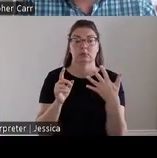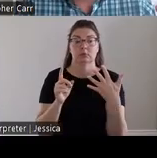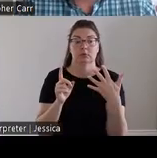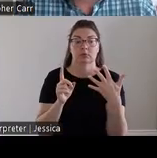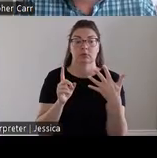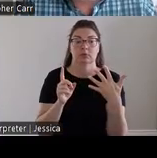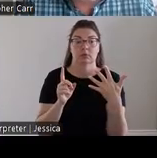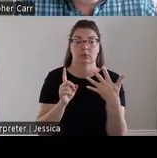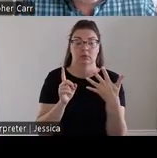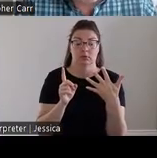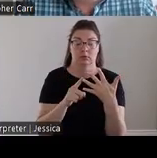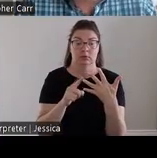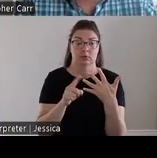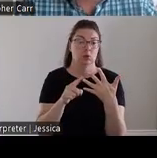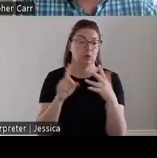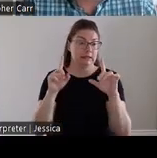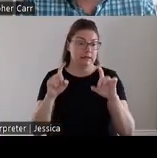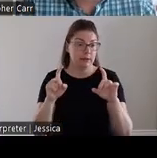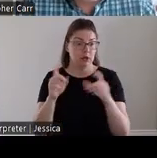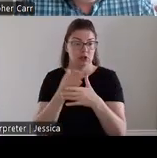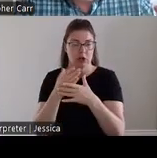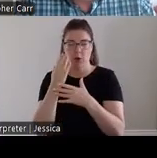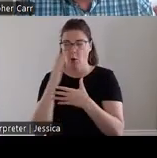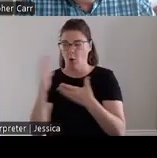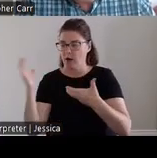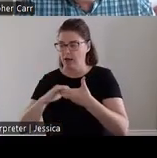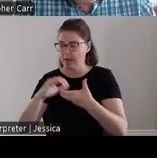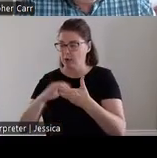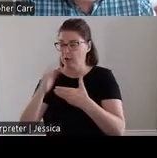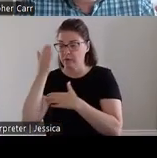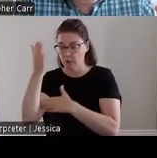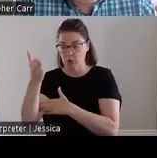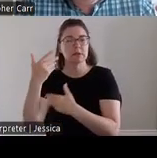I know Collaborative Futures has undertaken some accessibility metadata pilot projects,